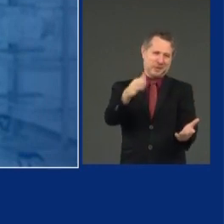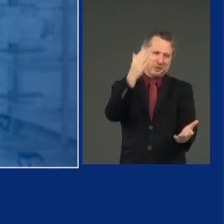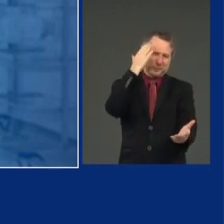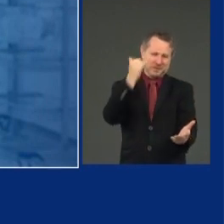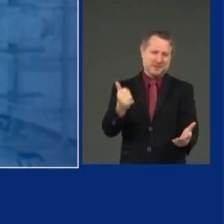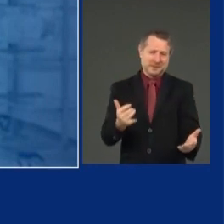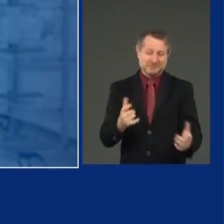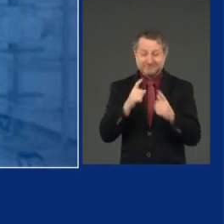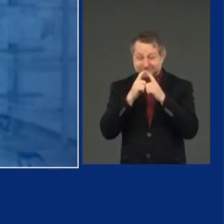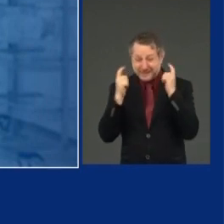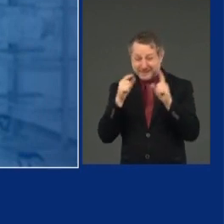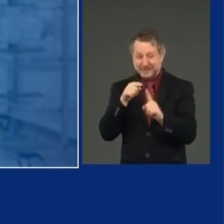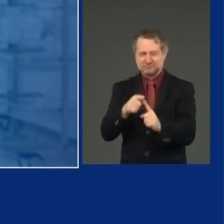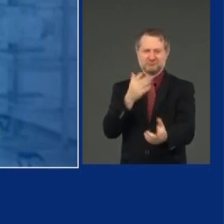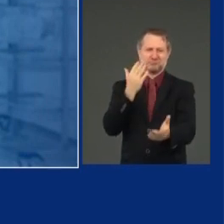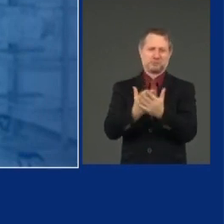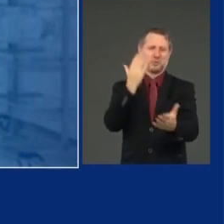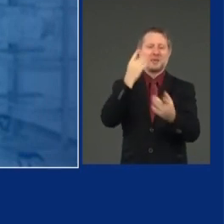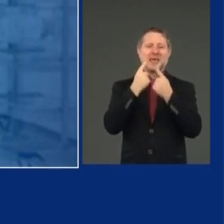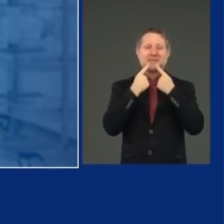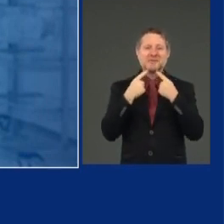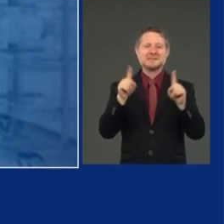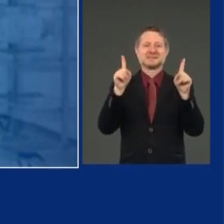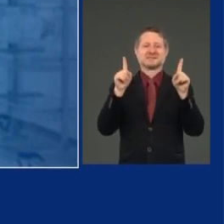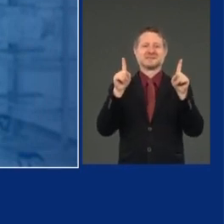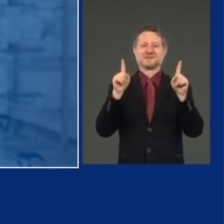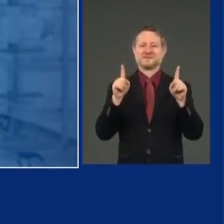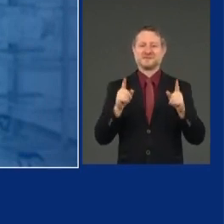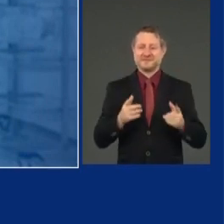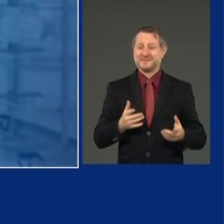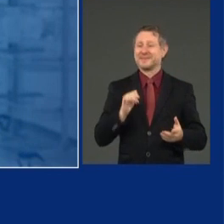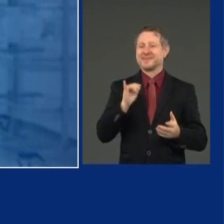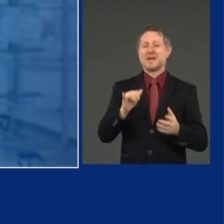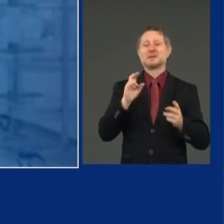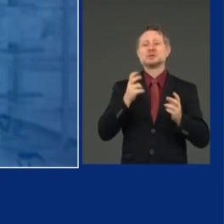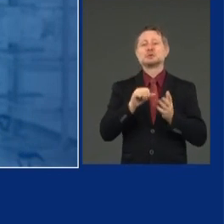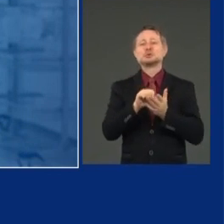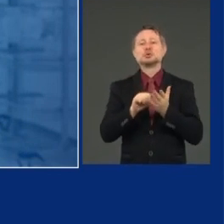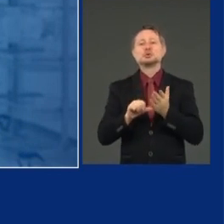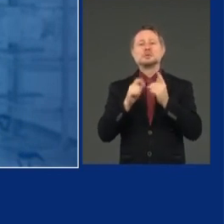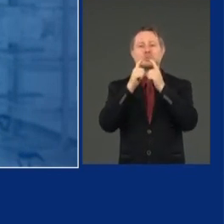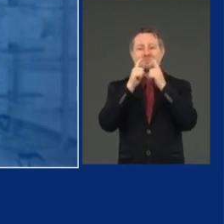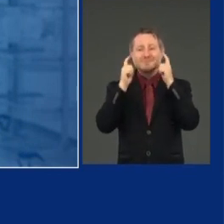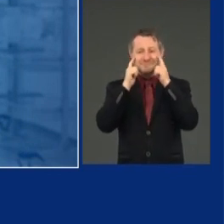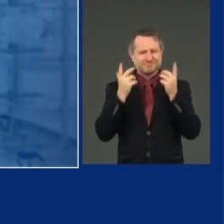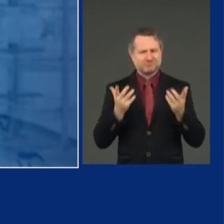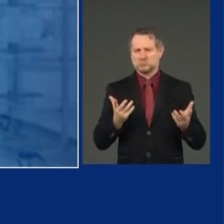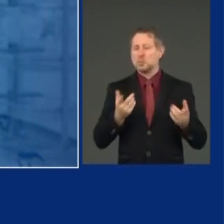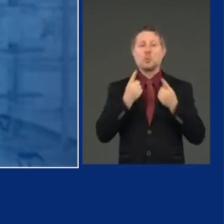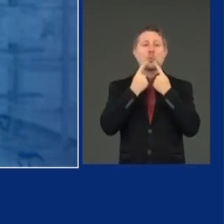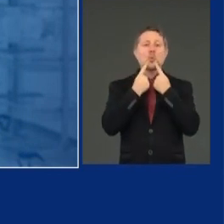THEY'RE WEARING THE MASK.